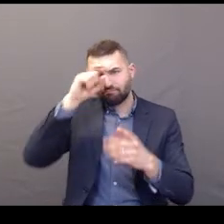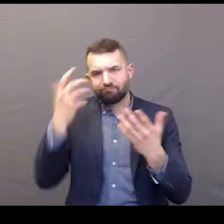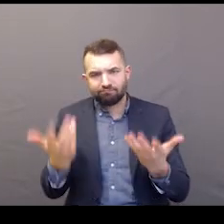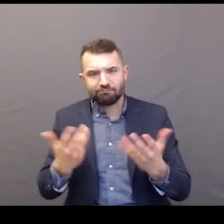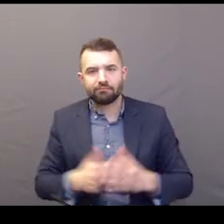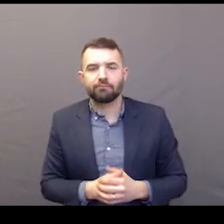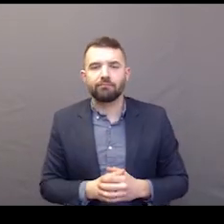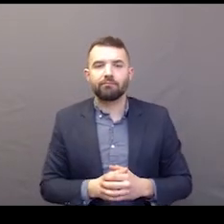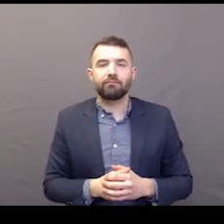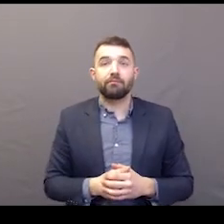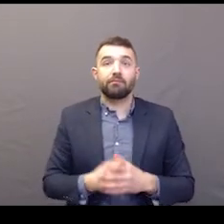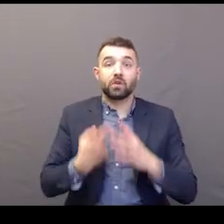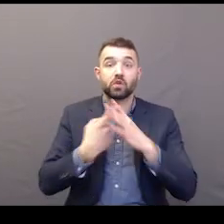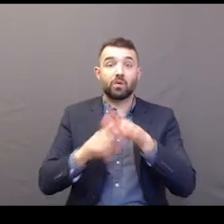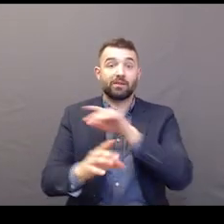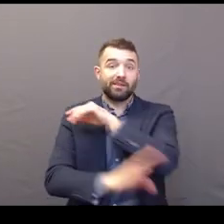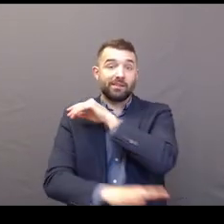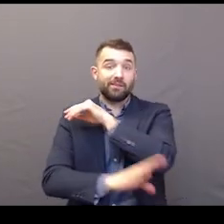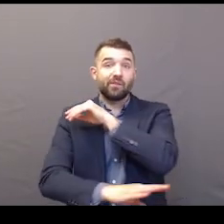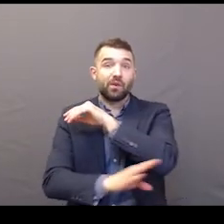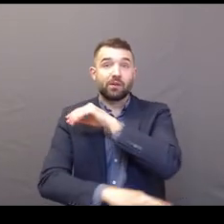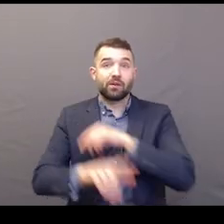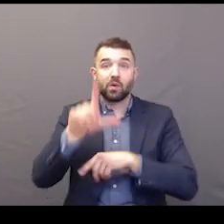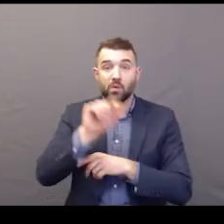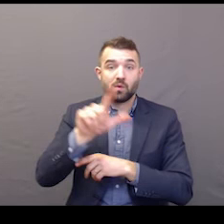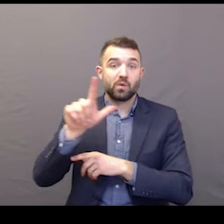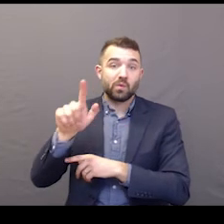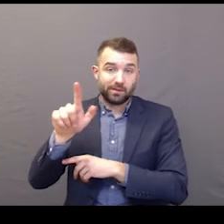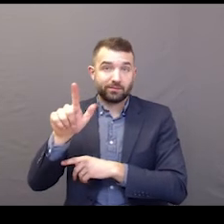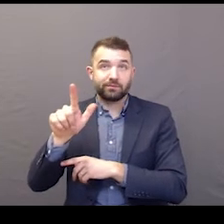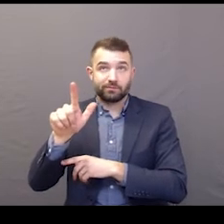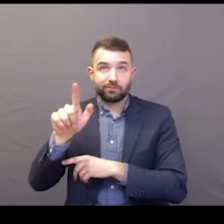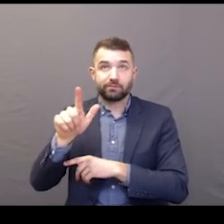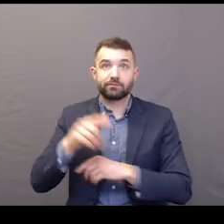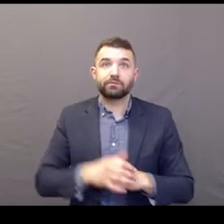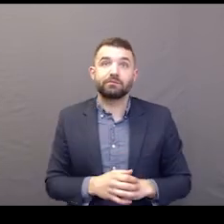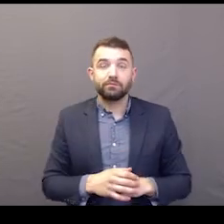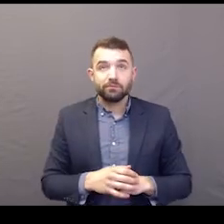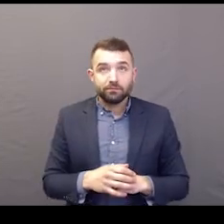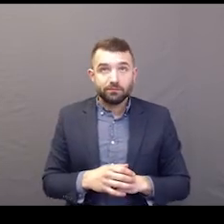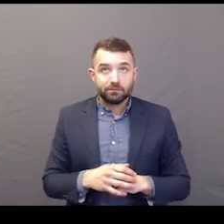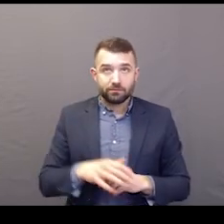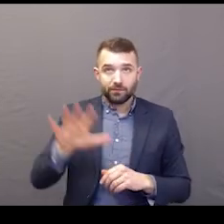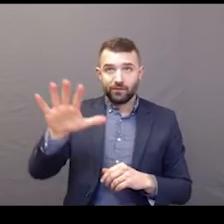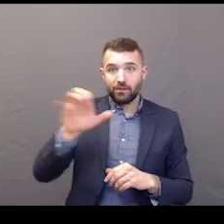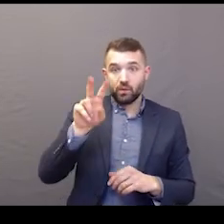Beginning in fall 2021, the existing Sound Transit Express Route 522 will be re-routed to the future Roosevelt Link